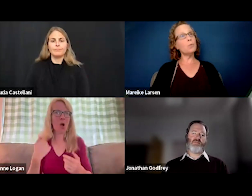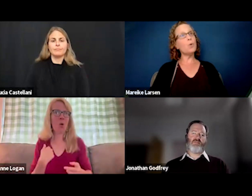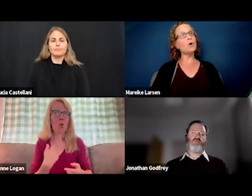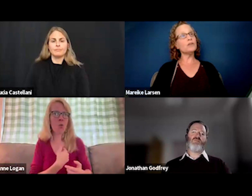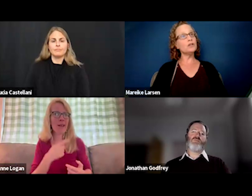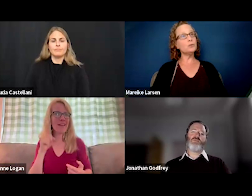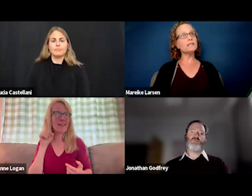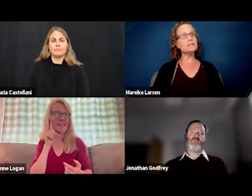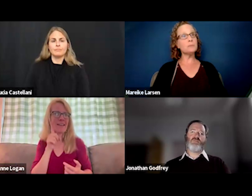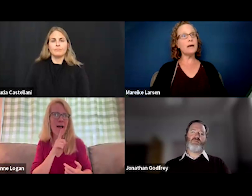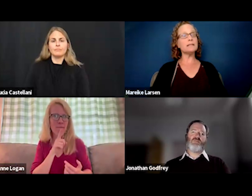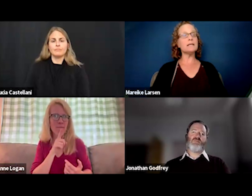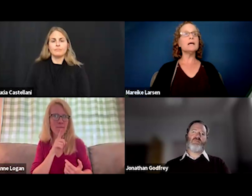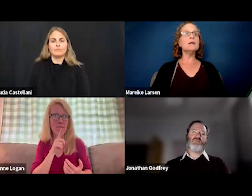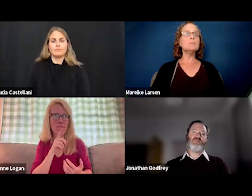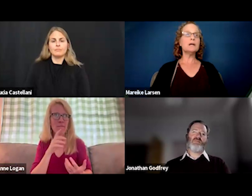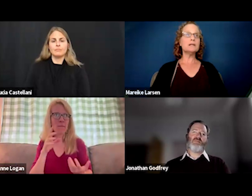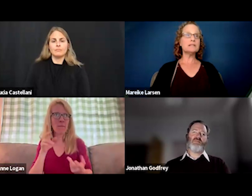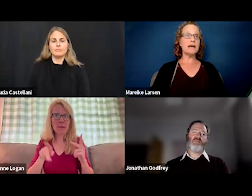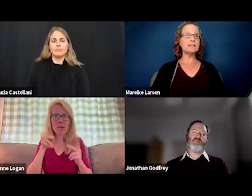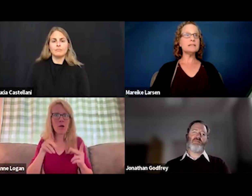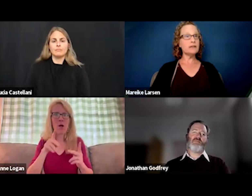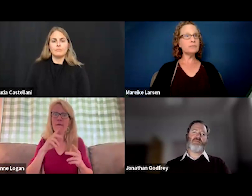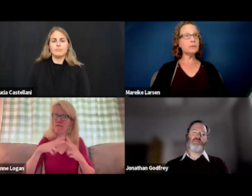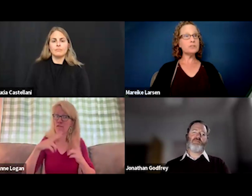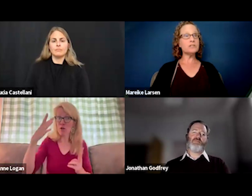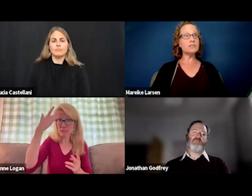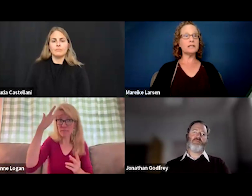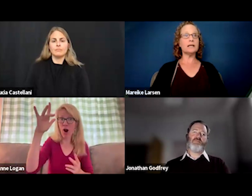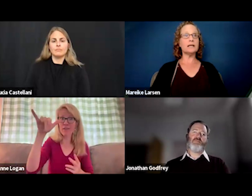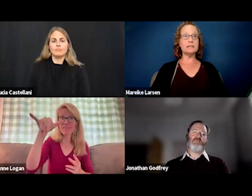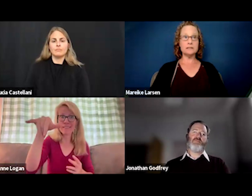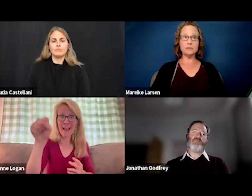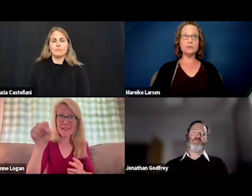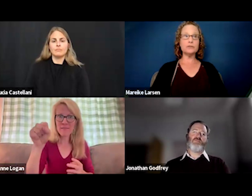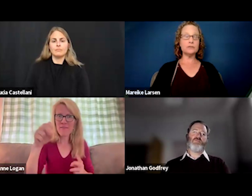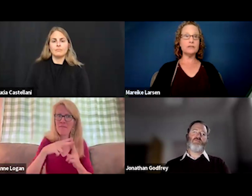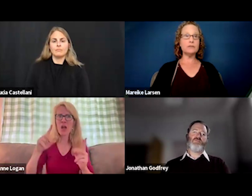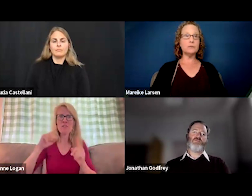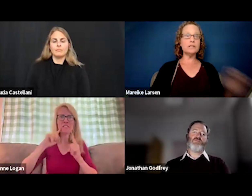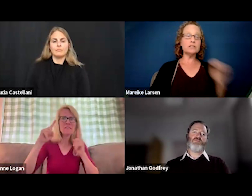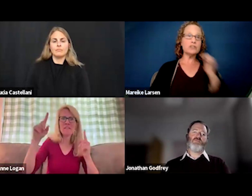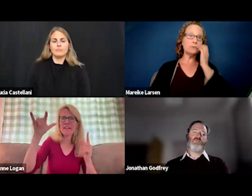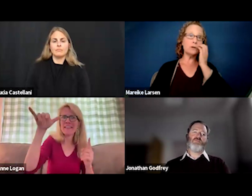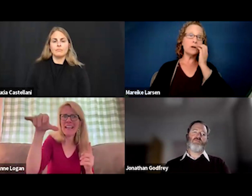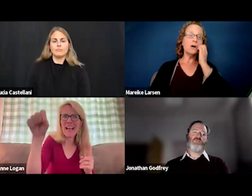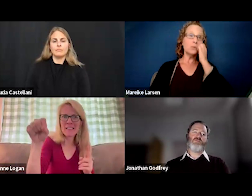more than you would expect, because as a deaf person-- and this goes for the deaf community in general,